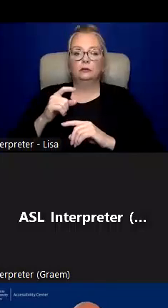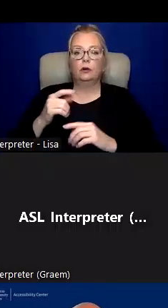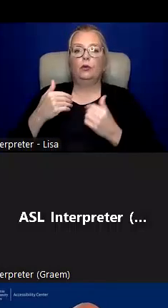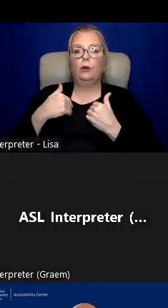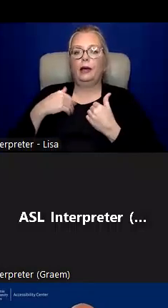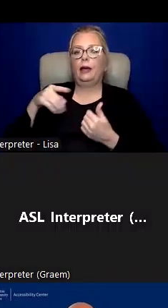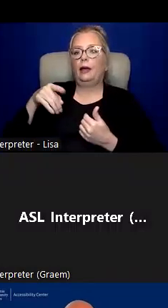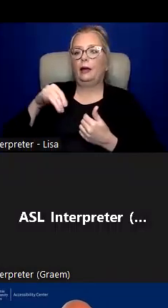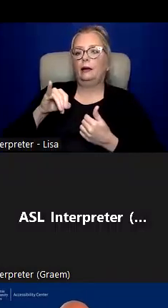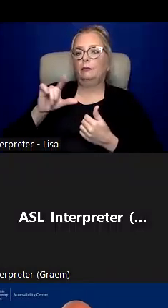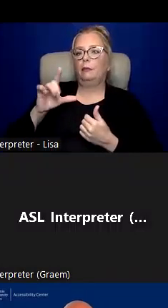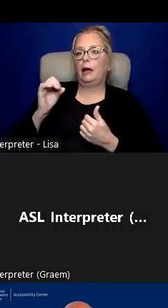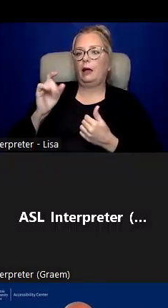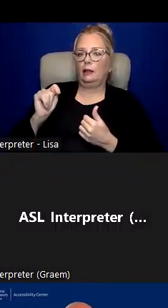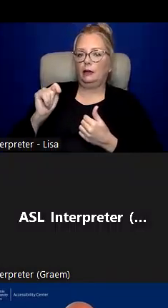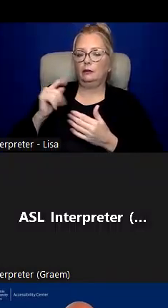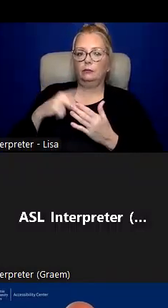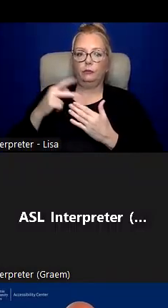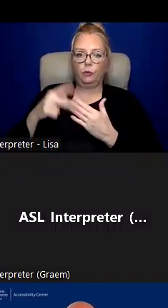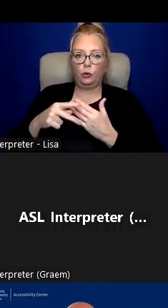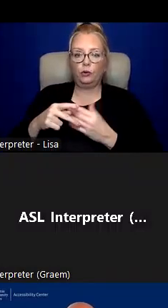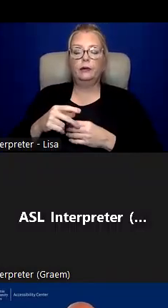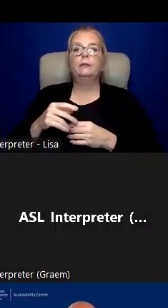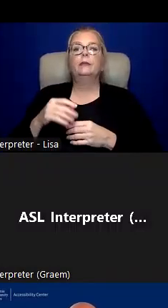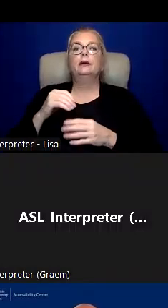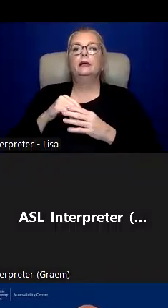of a proof of concept at my university at Fresno State.